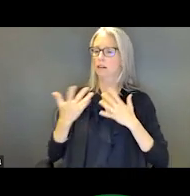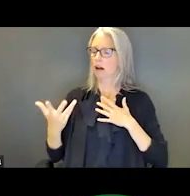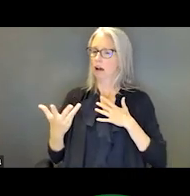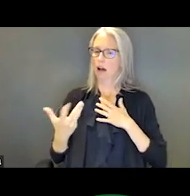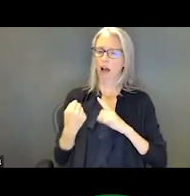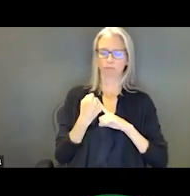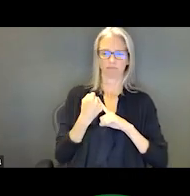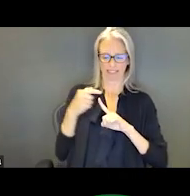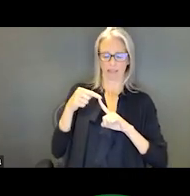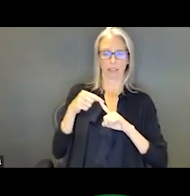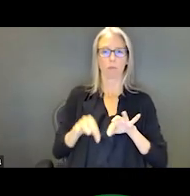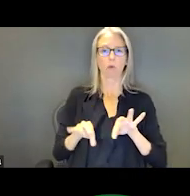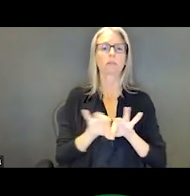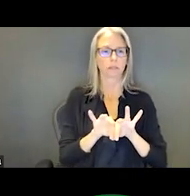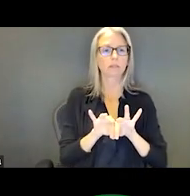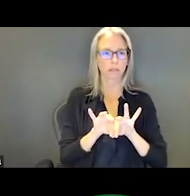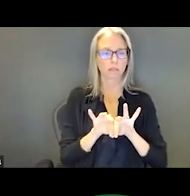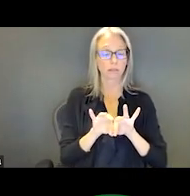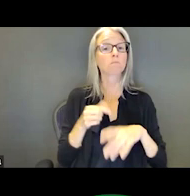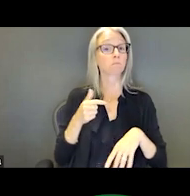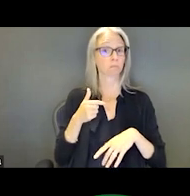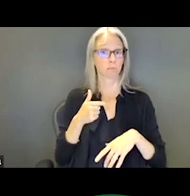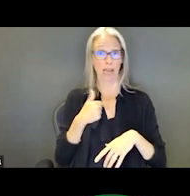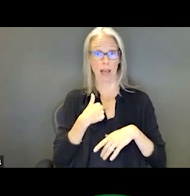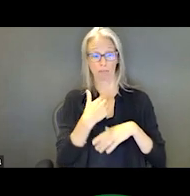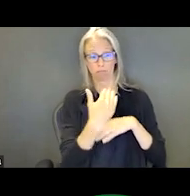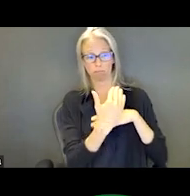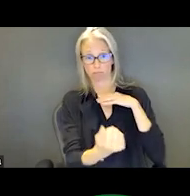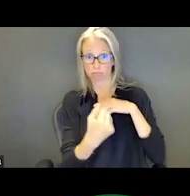the information around the properties.